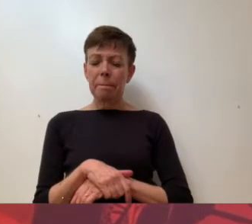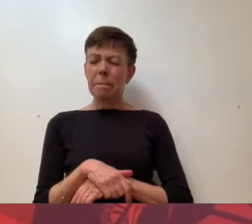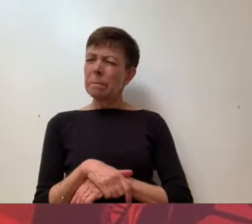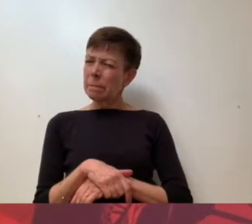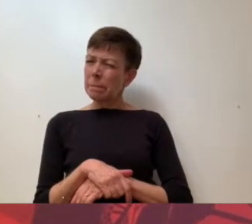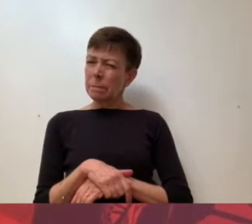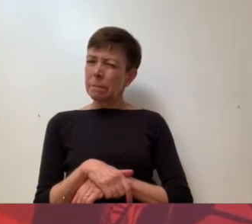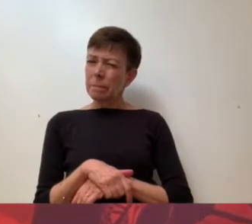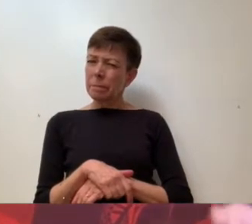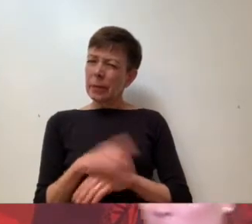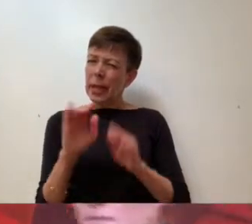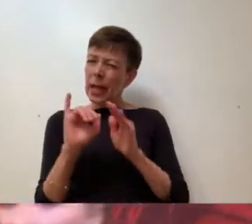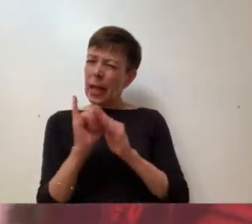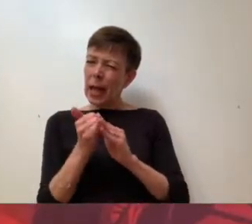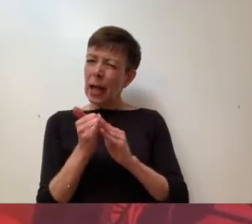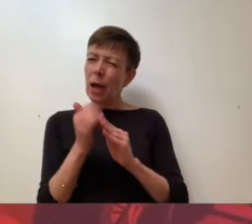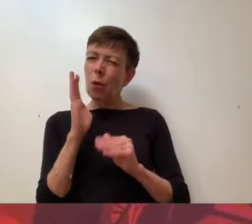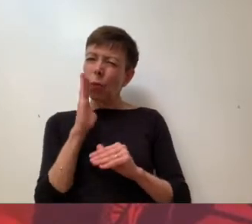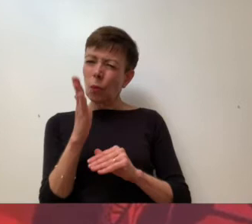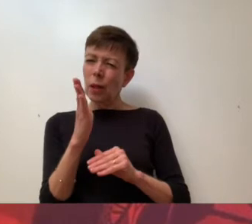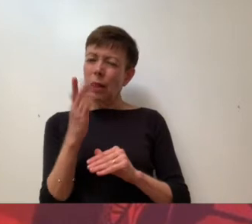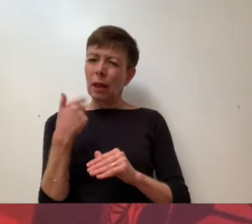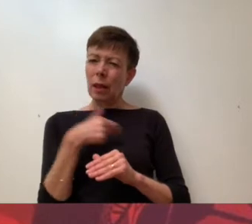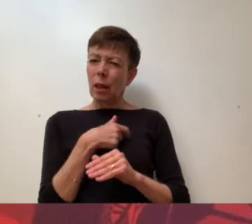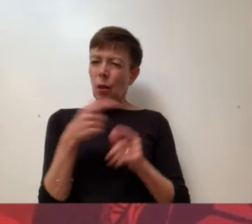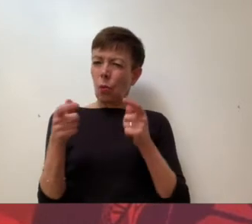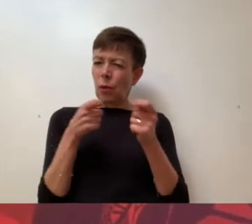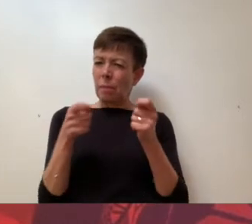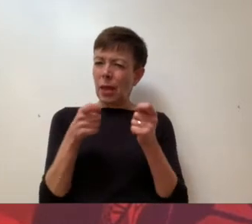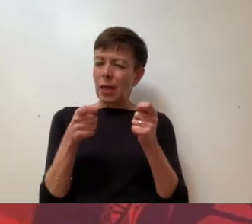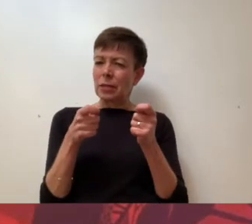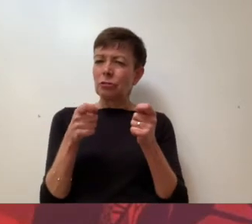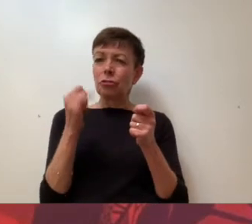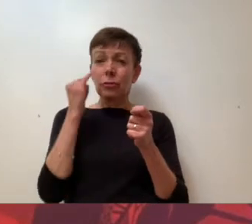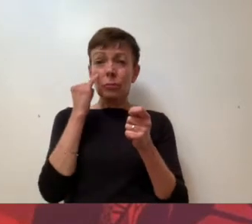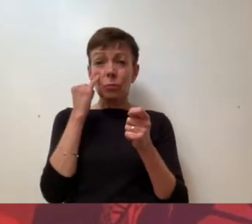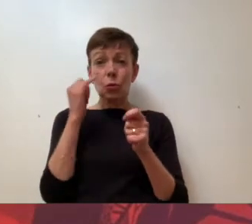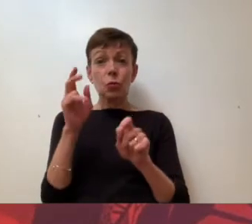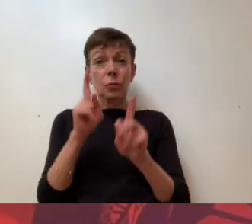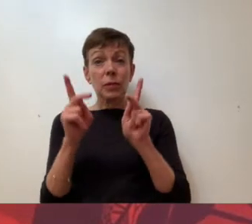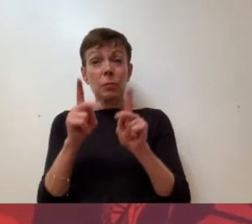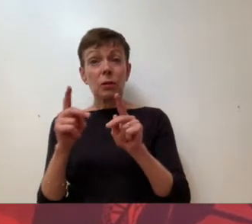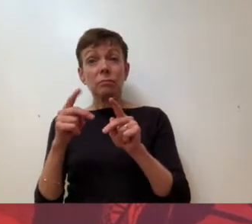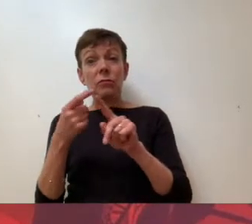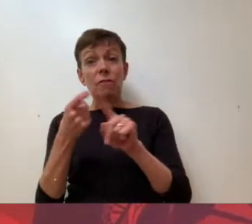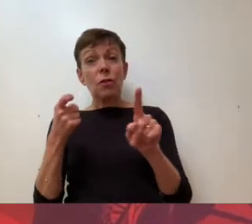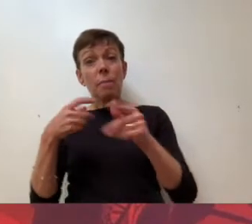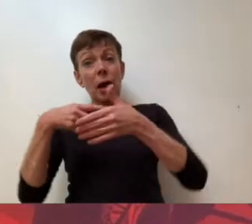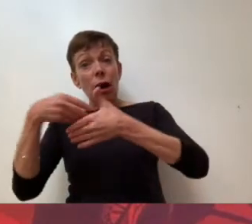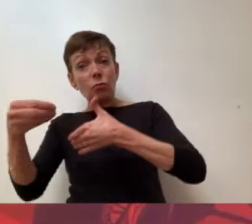closed in march as a result of the recommendations of the Chief Medical Officer of Health to